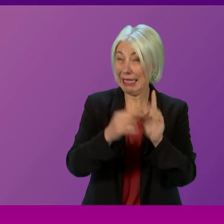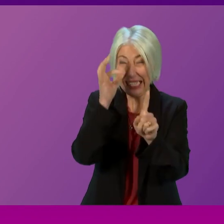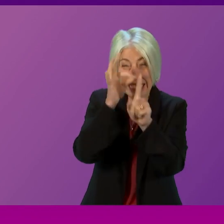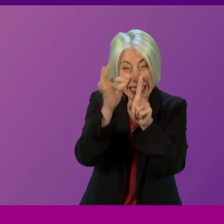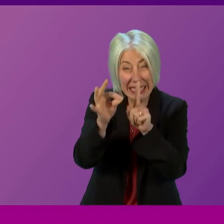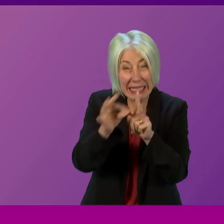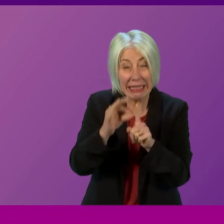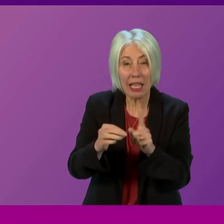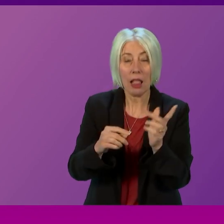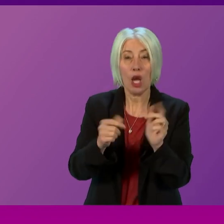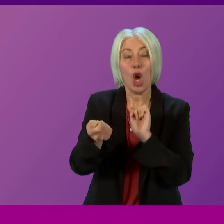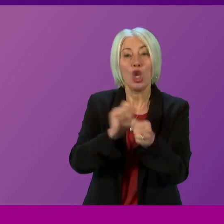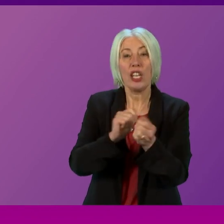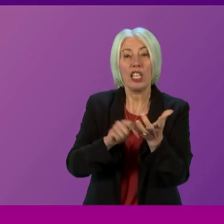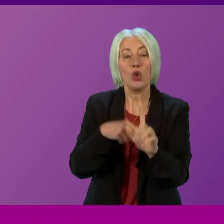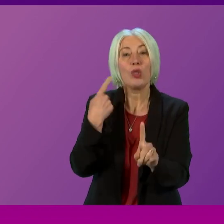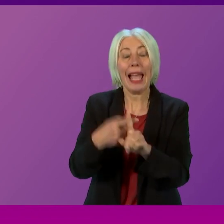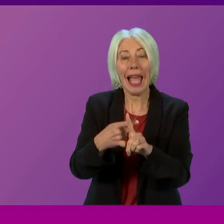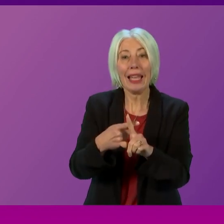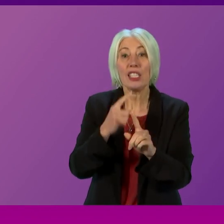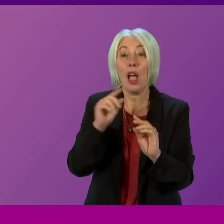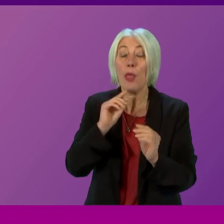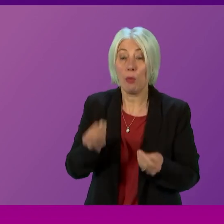tax changes that will be brought forward in that budget statement,